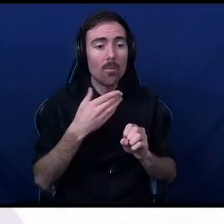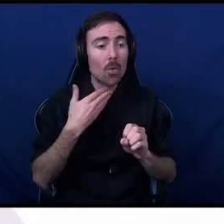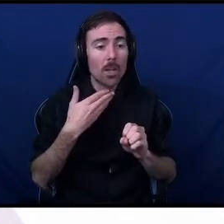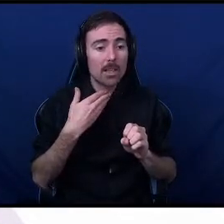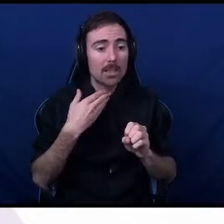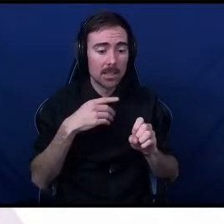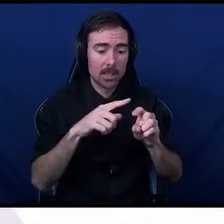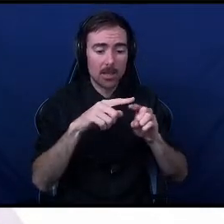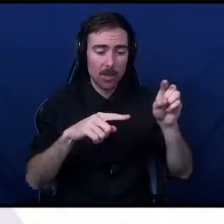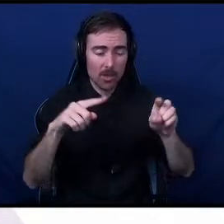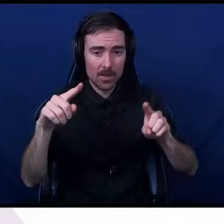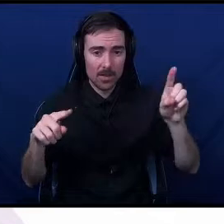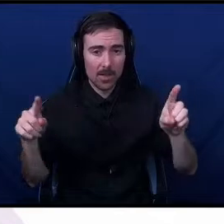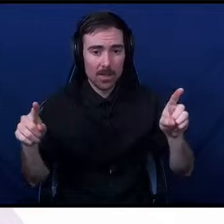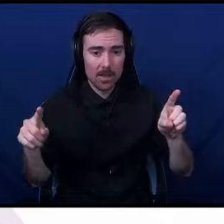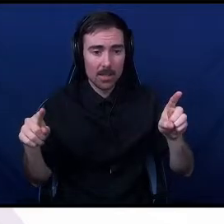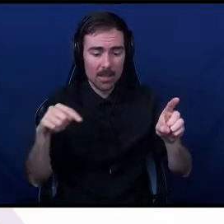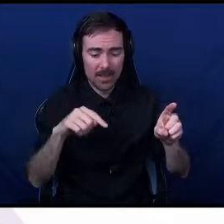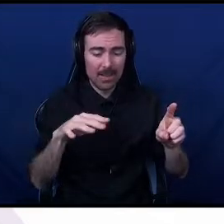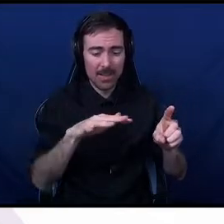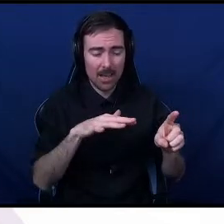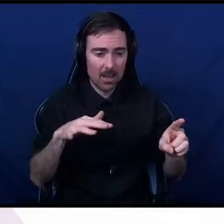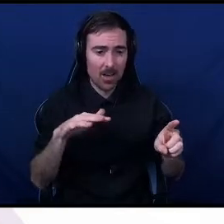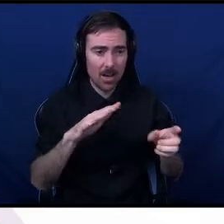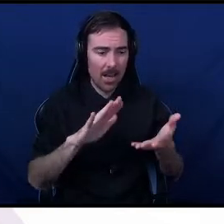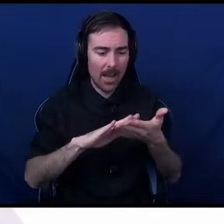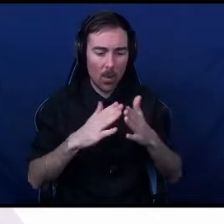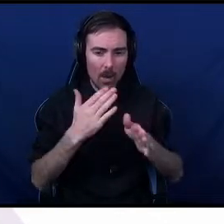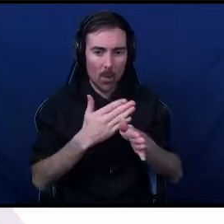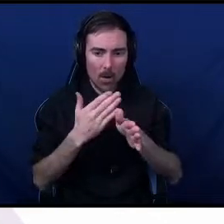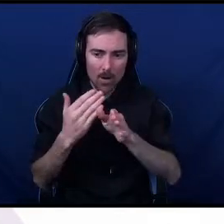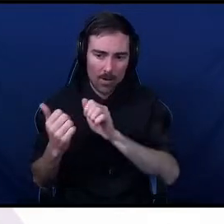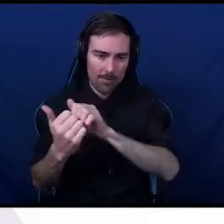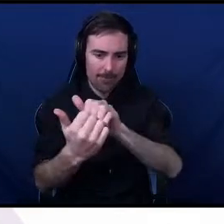just in the way of work together and collaborate. Patriots wonders for you.